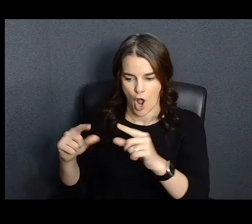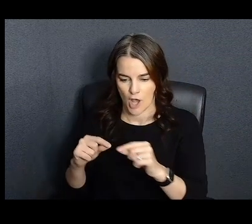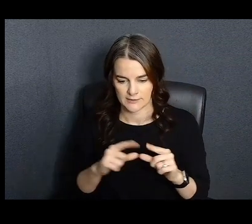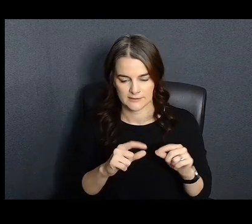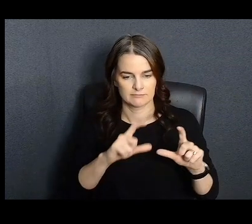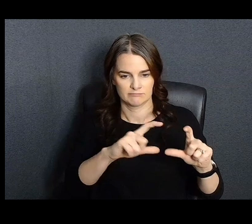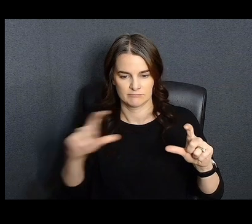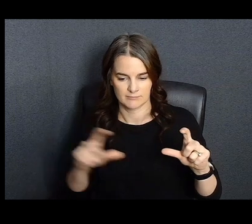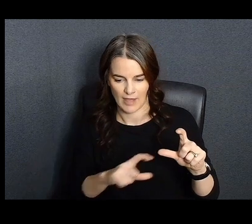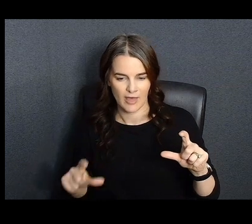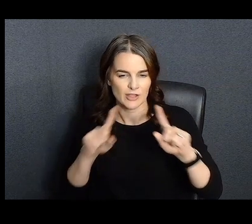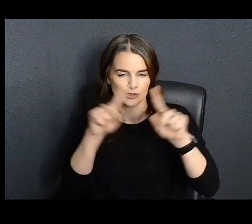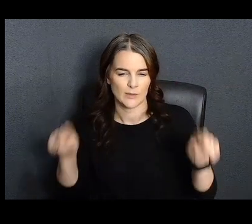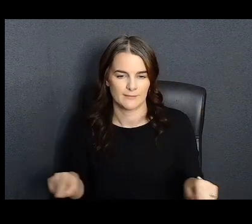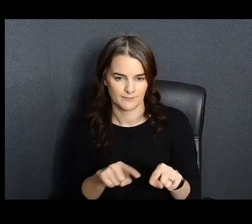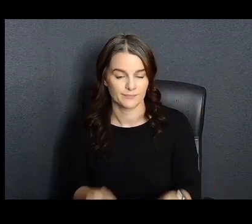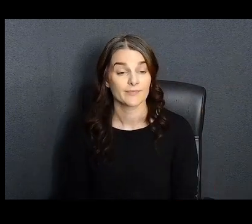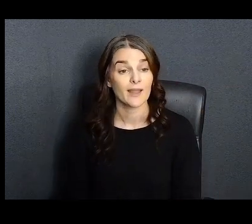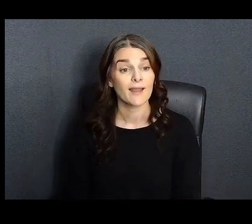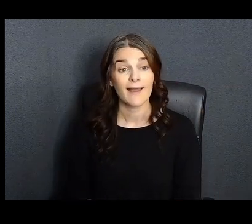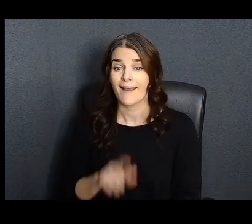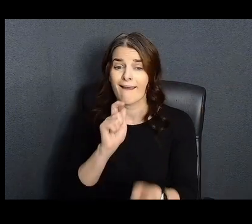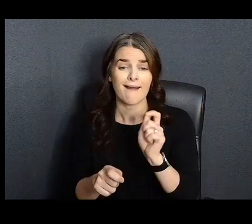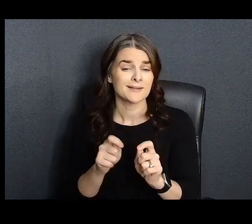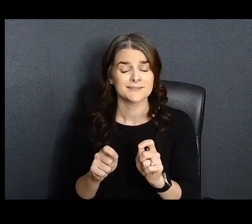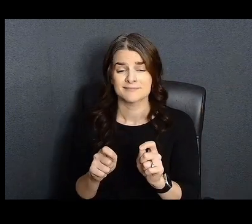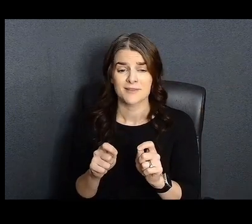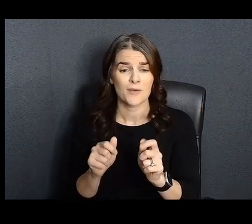Editing is also a breeze with the TouchChat app.